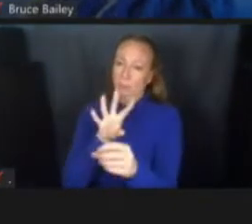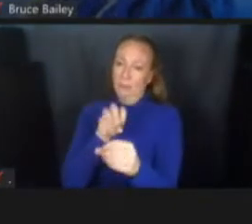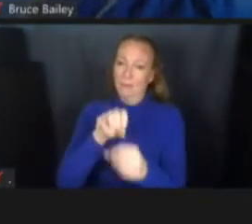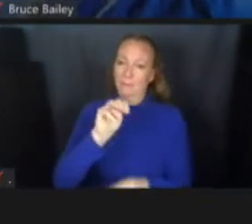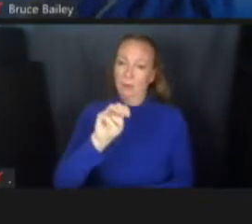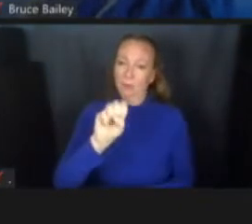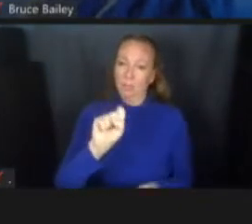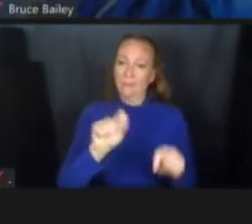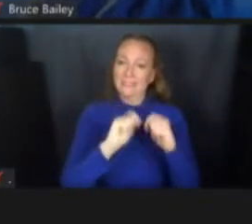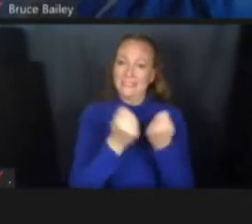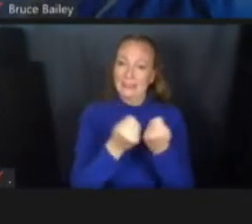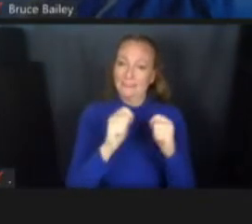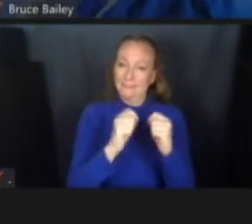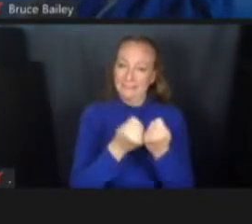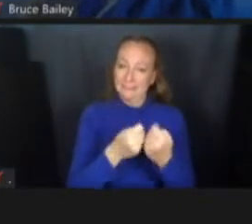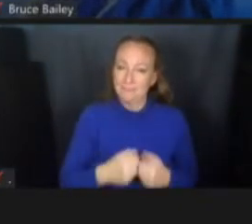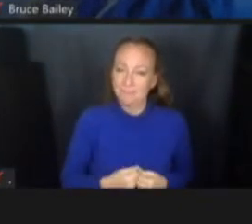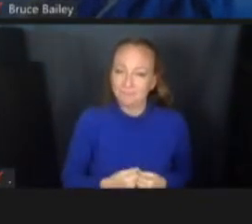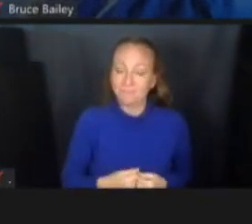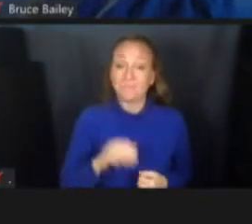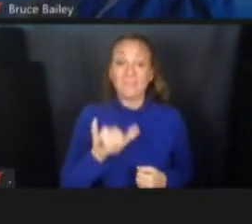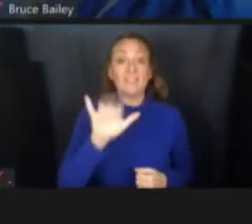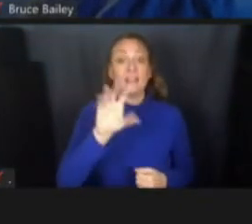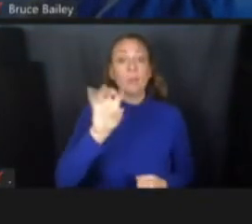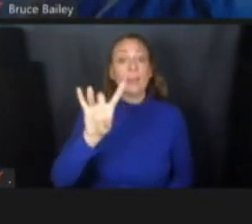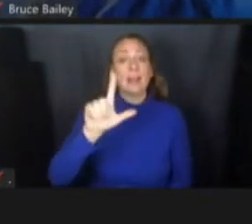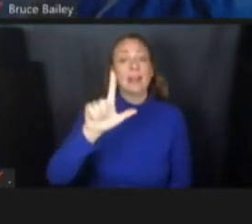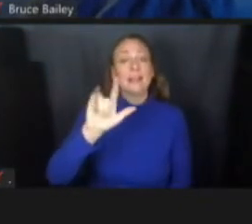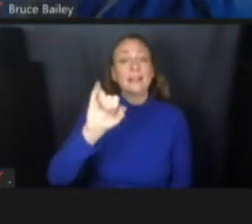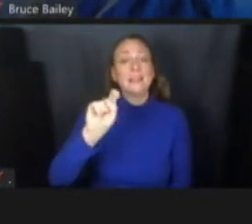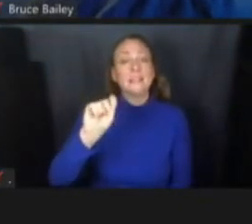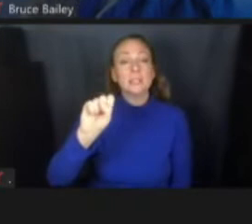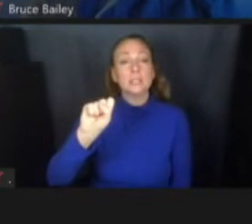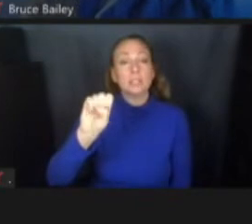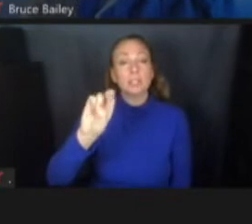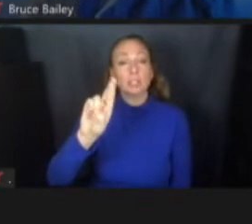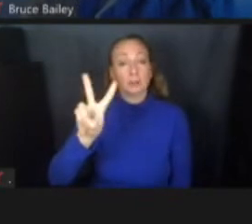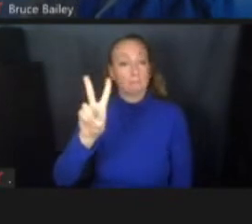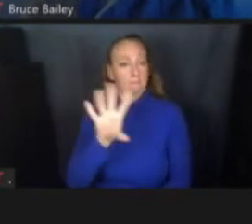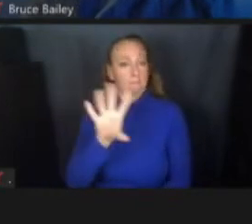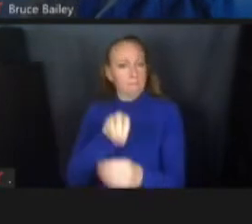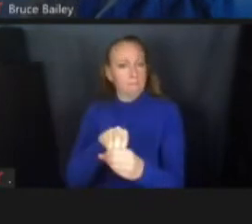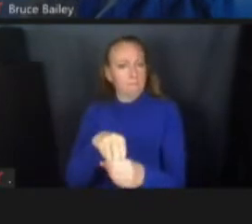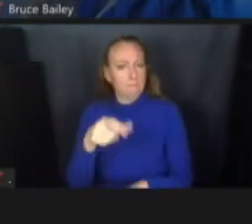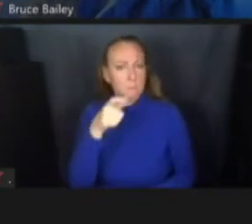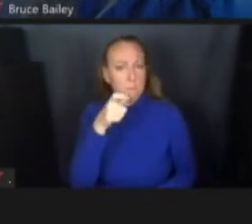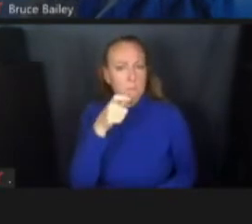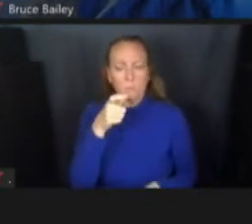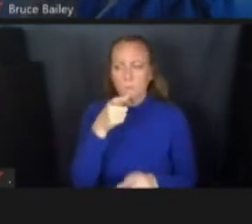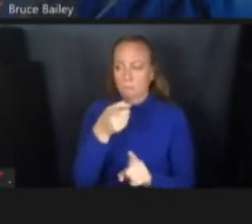This 508 listserv, has membership of anyone interested with .gov